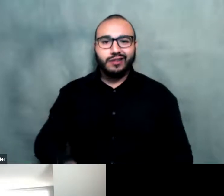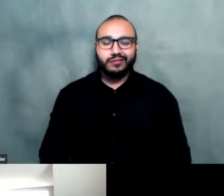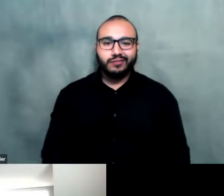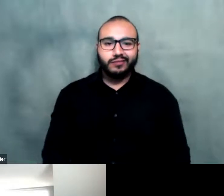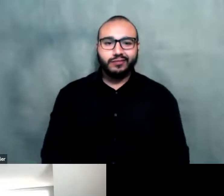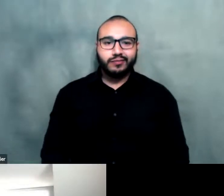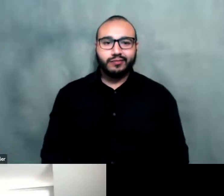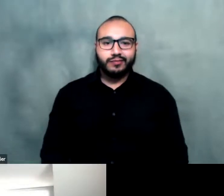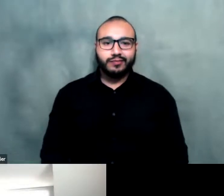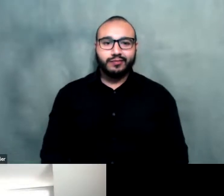Megan Elam: Yeah, thank you, Alex.